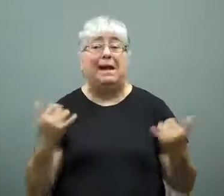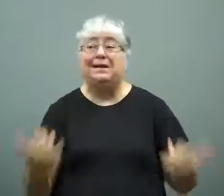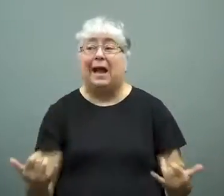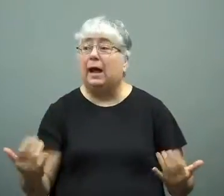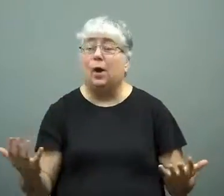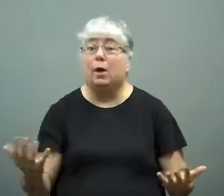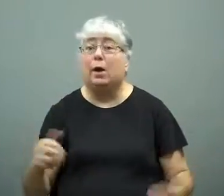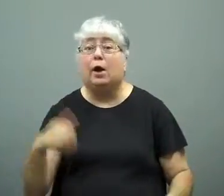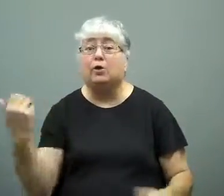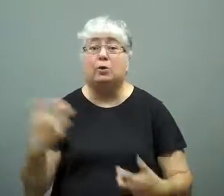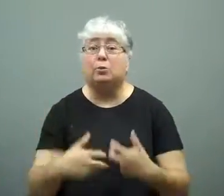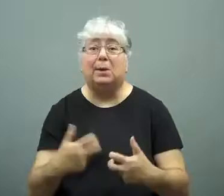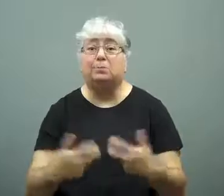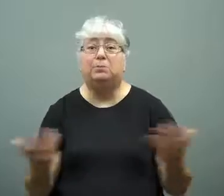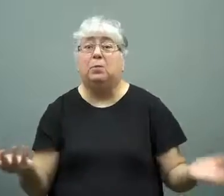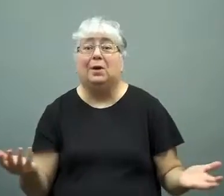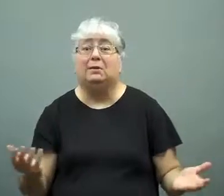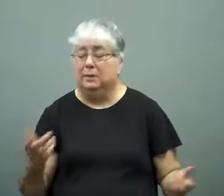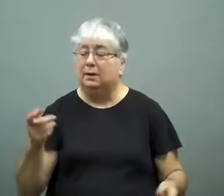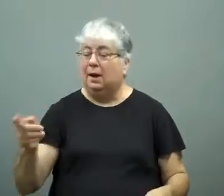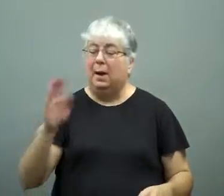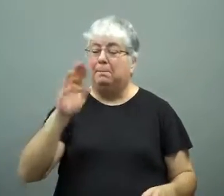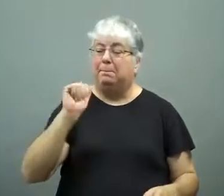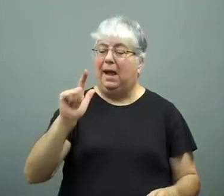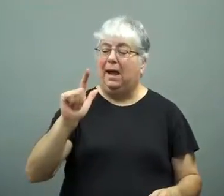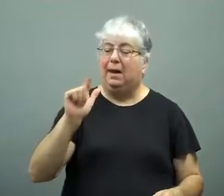But now there's a problem with that.